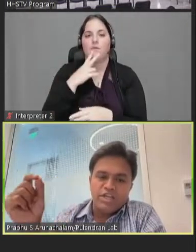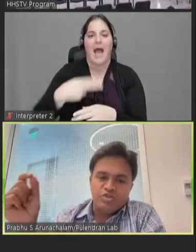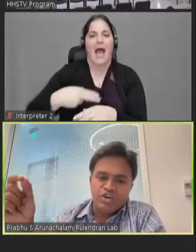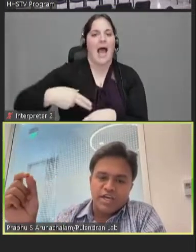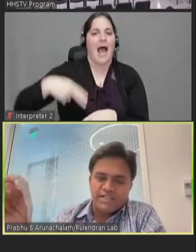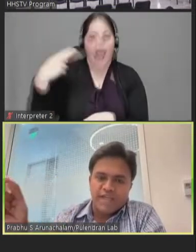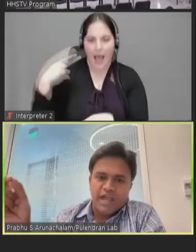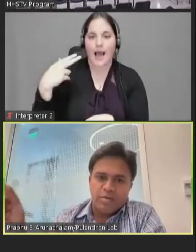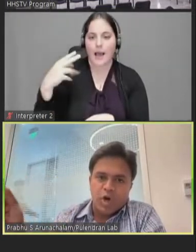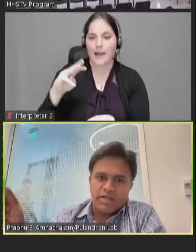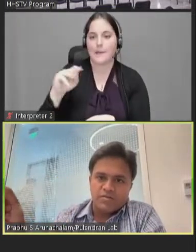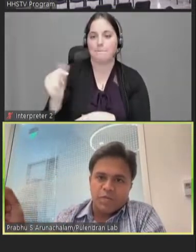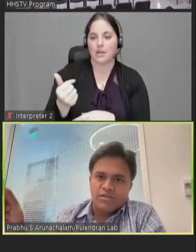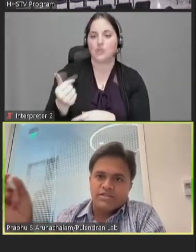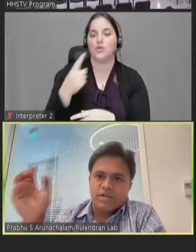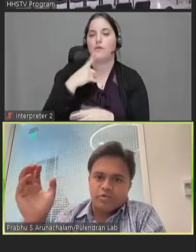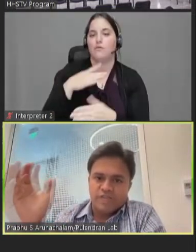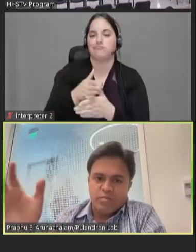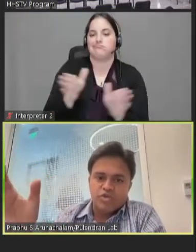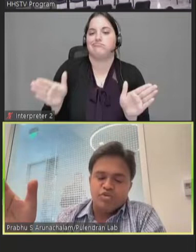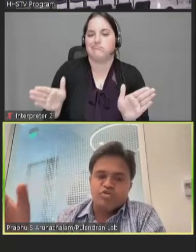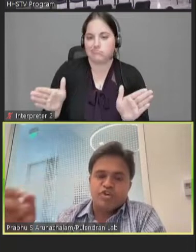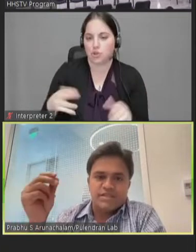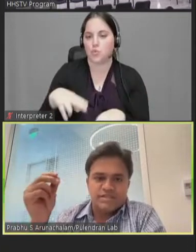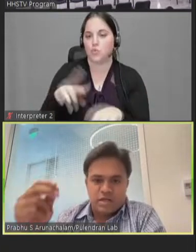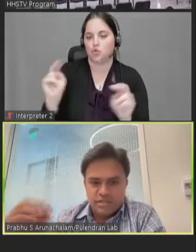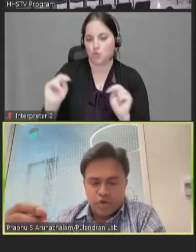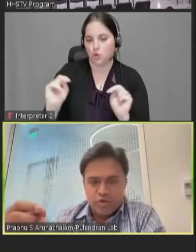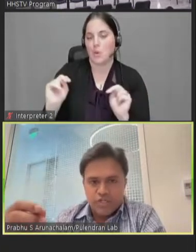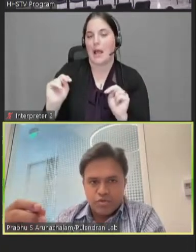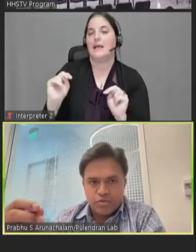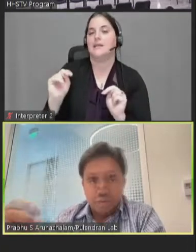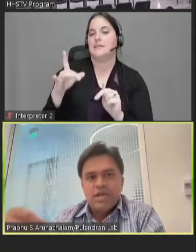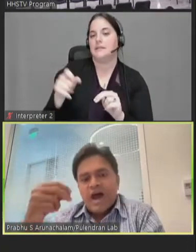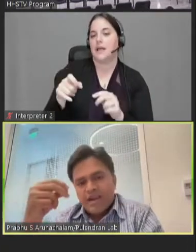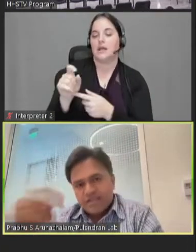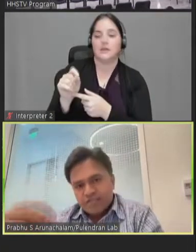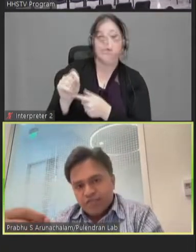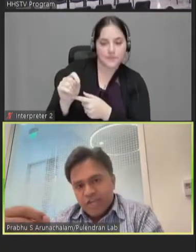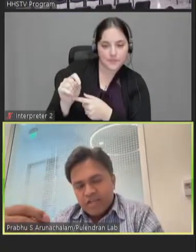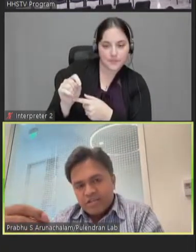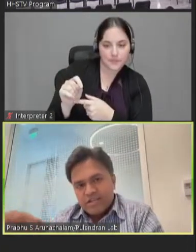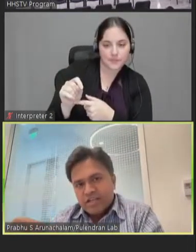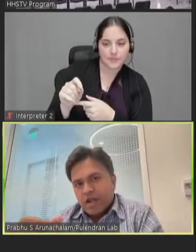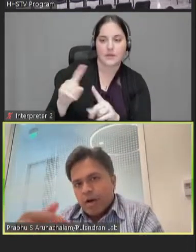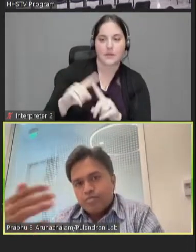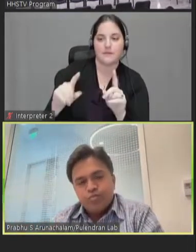neutralizing antibody responses that was able to neutralize SARS-CoV-2 and its variants in up to